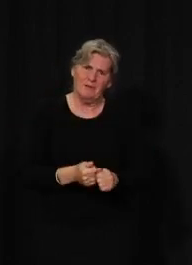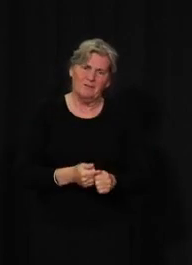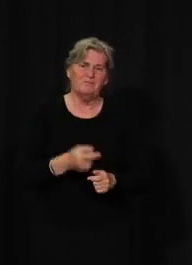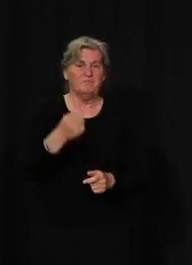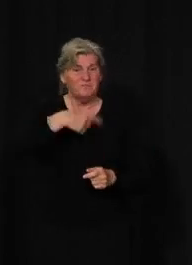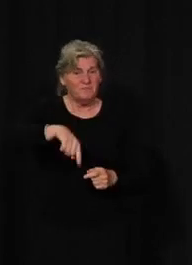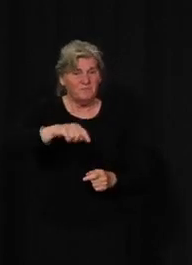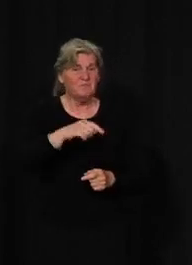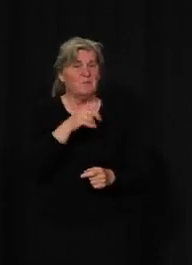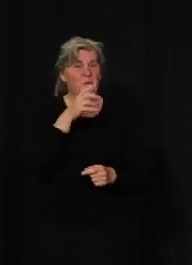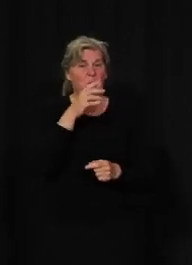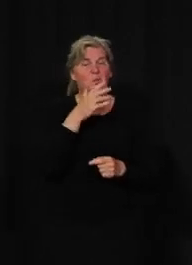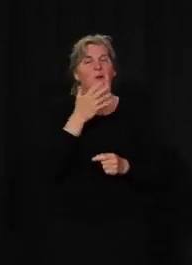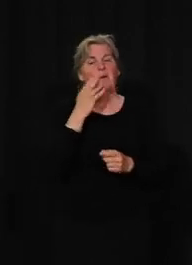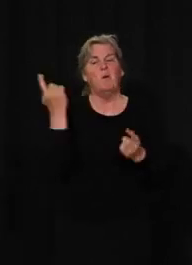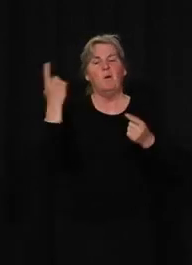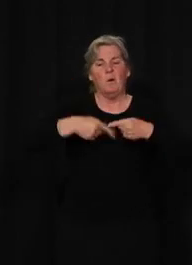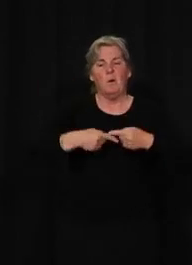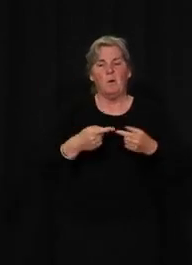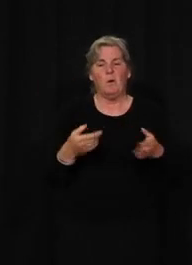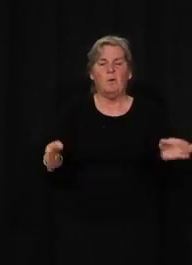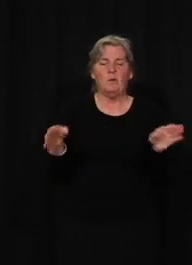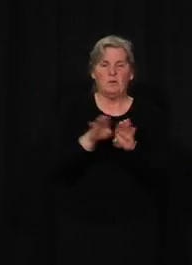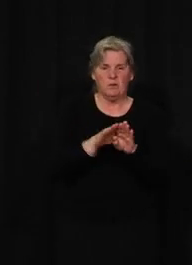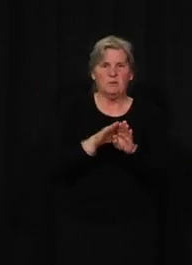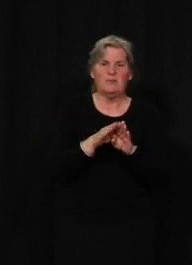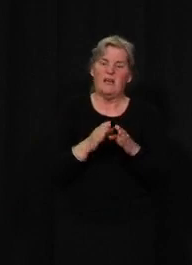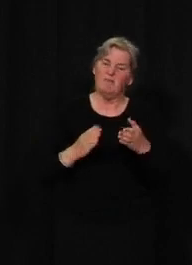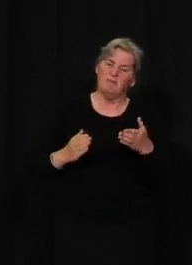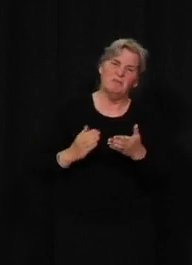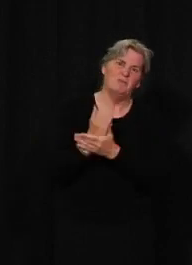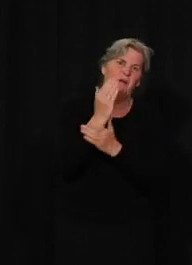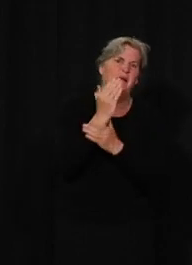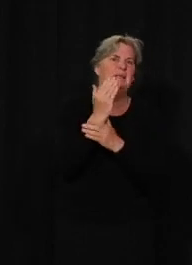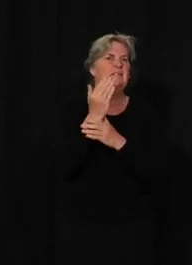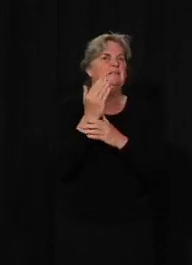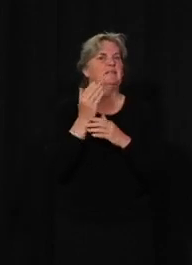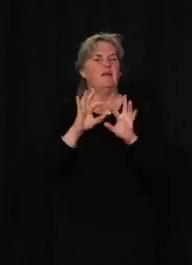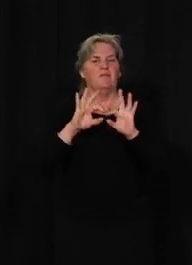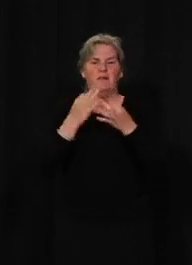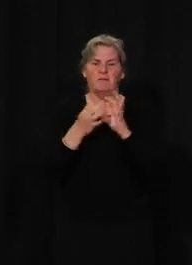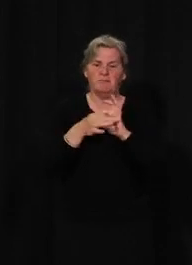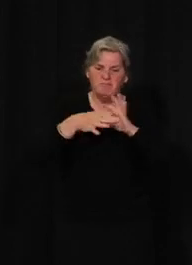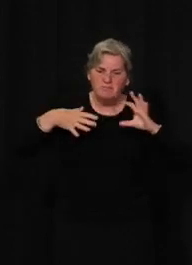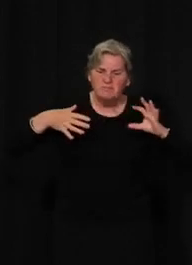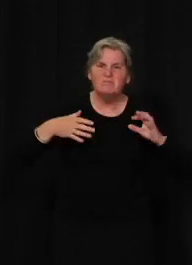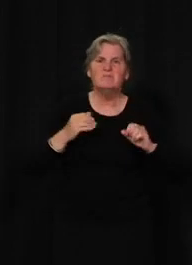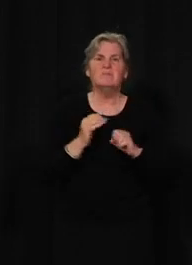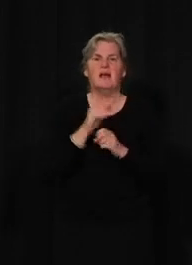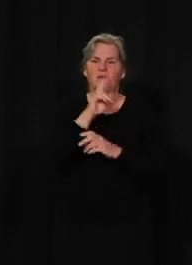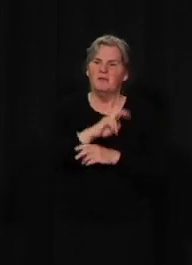costs of closed borders. There are civil rights costs whn keeping families apart. We have a tourism industry gone